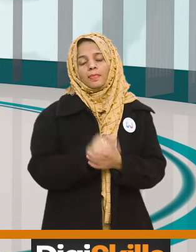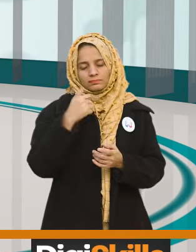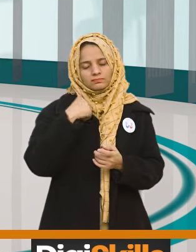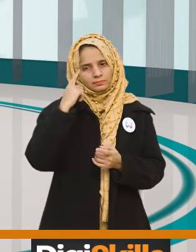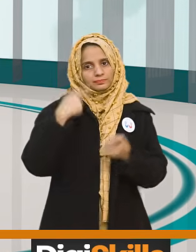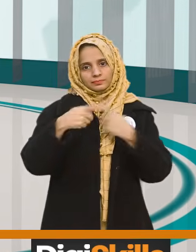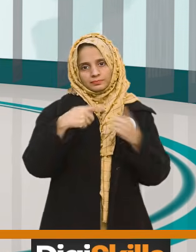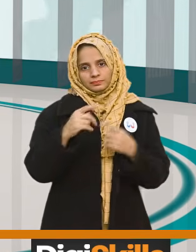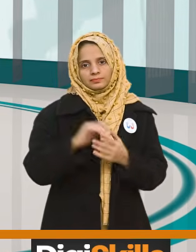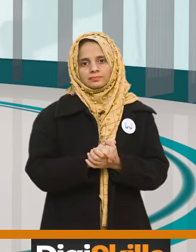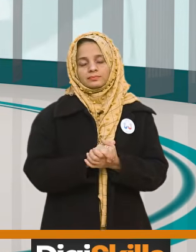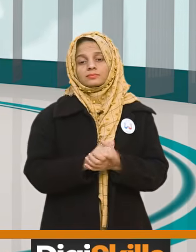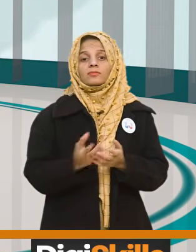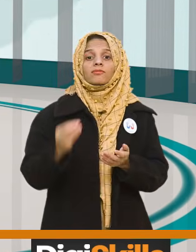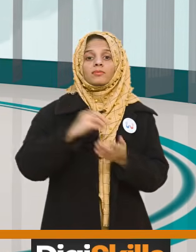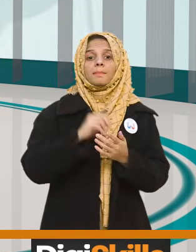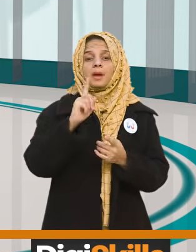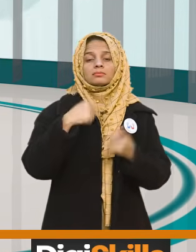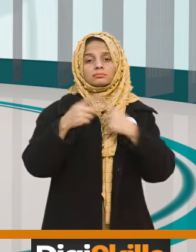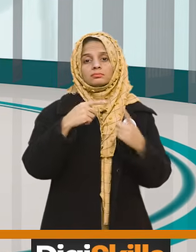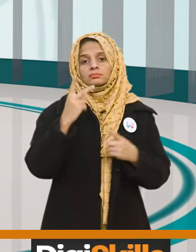So in my opinion, the first response is mandatory.